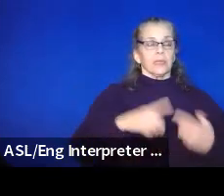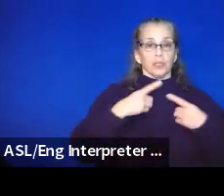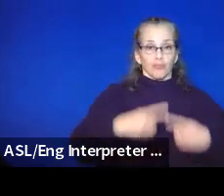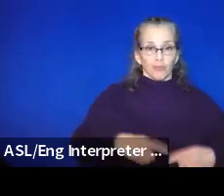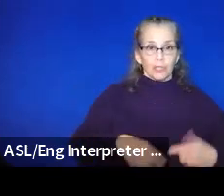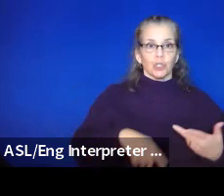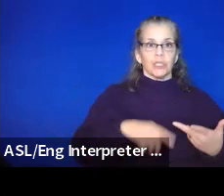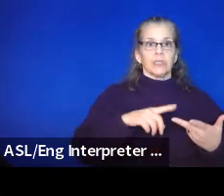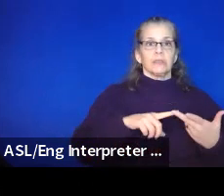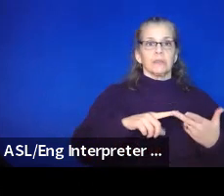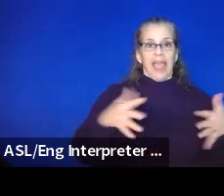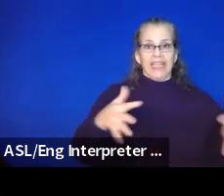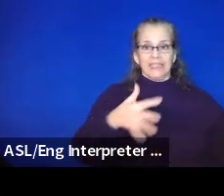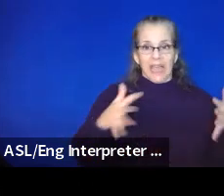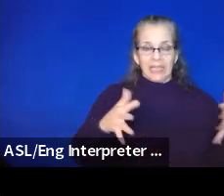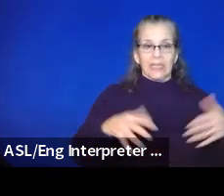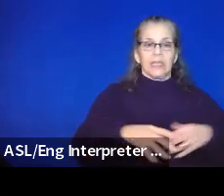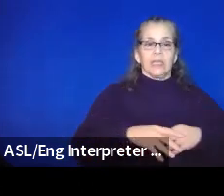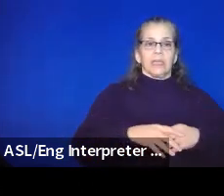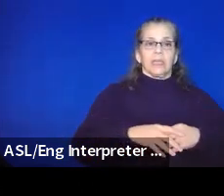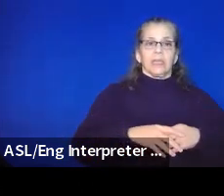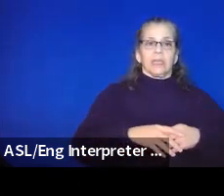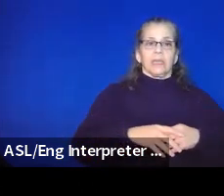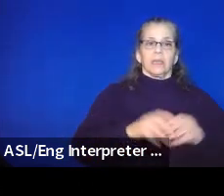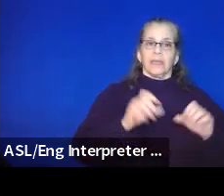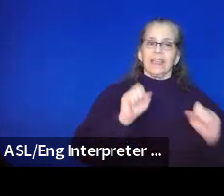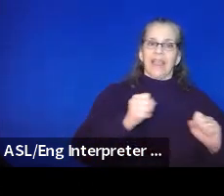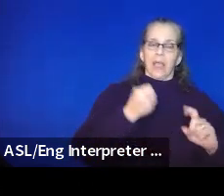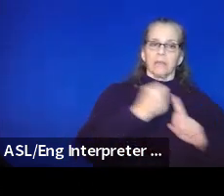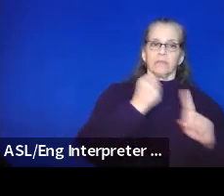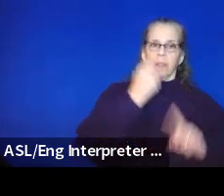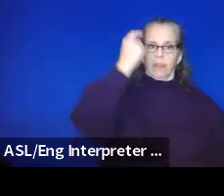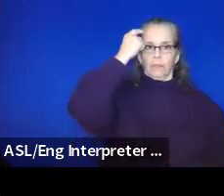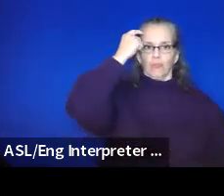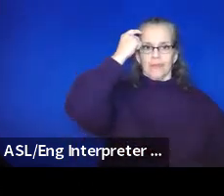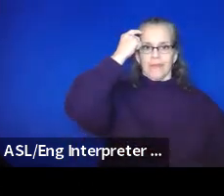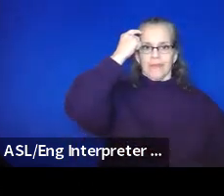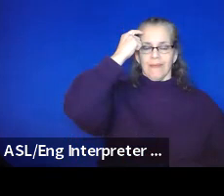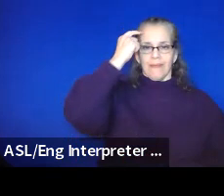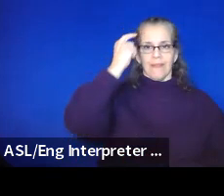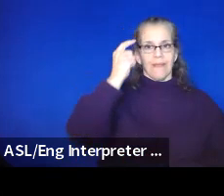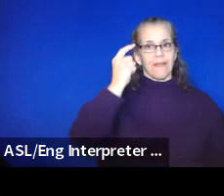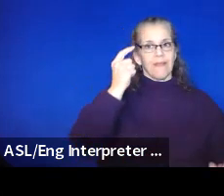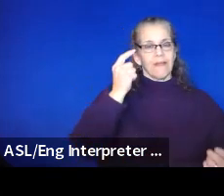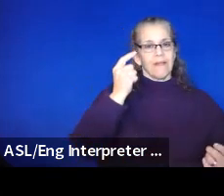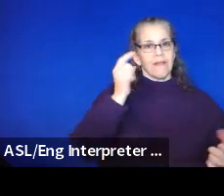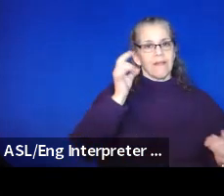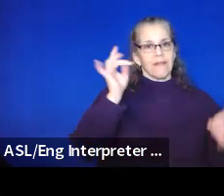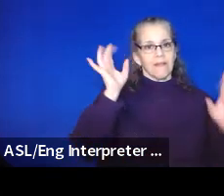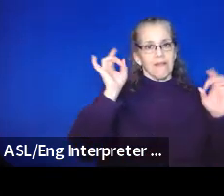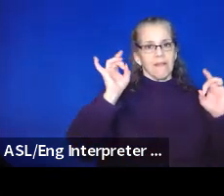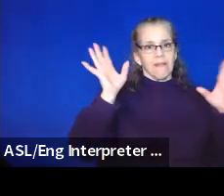worse and it's similar that things can be found from trauma from ableism and discrimination.